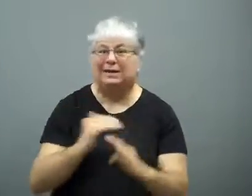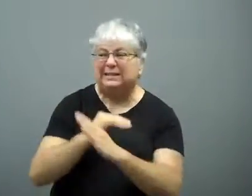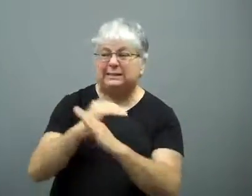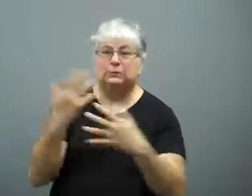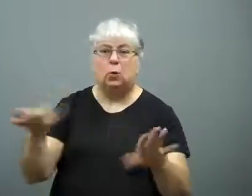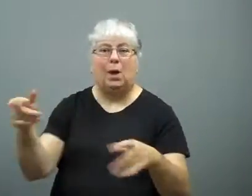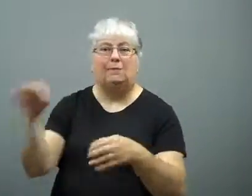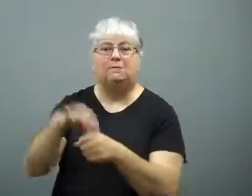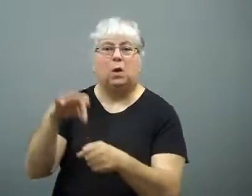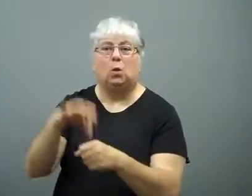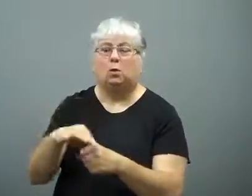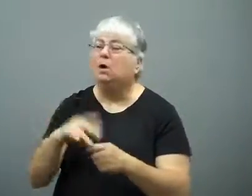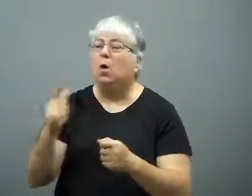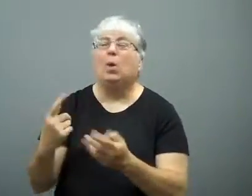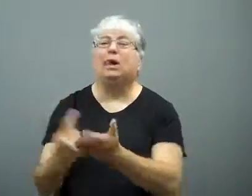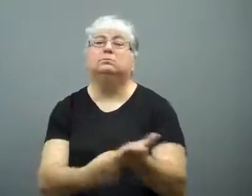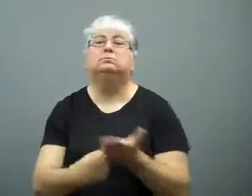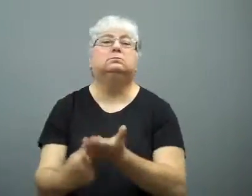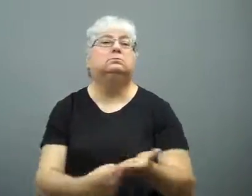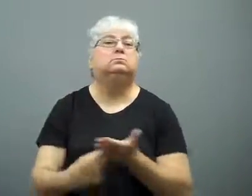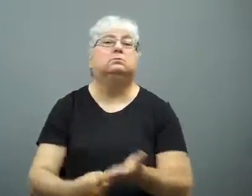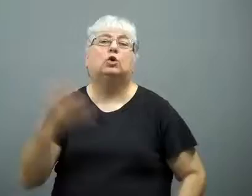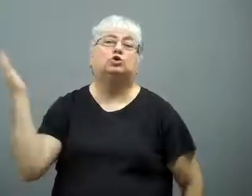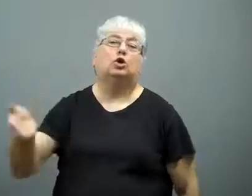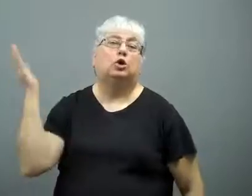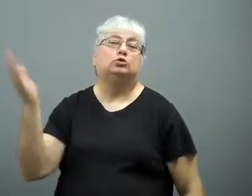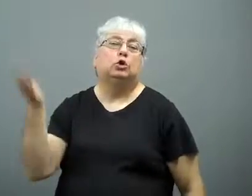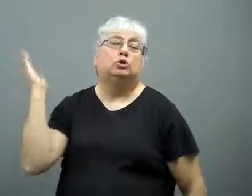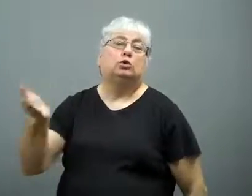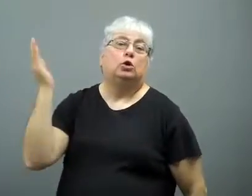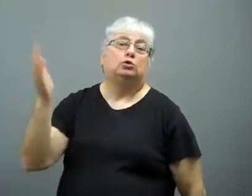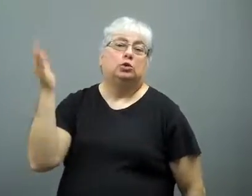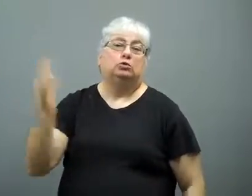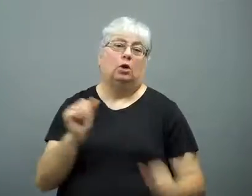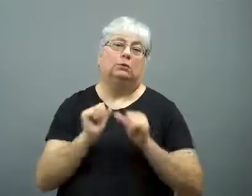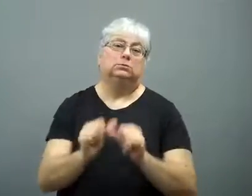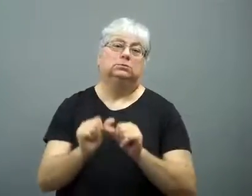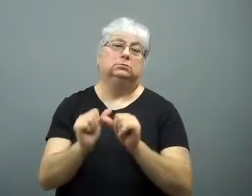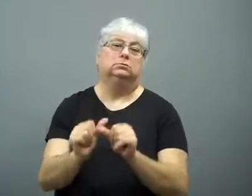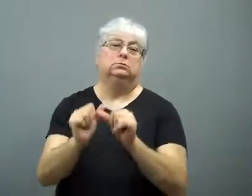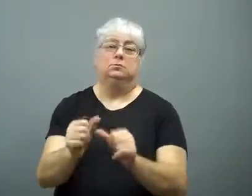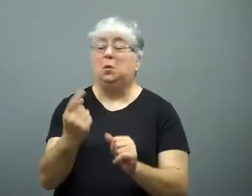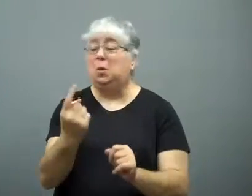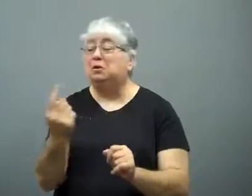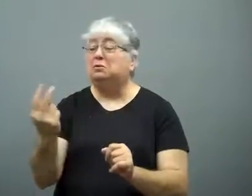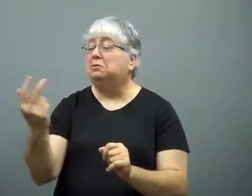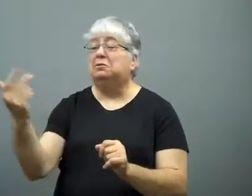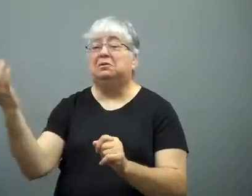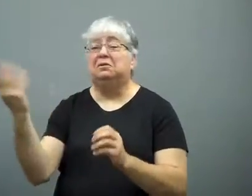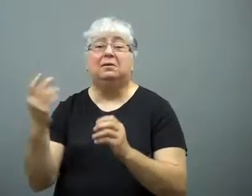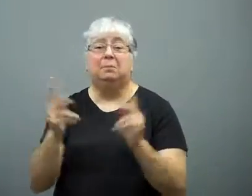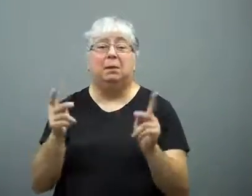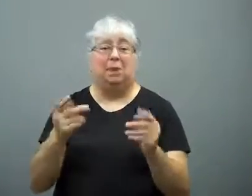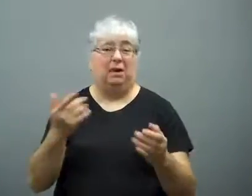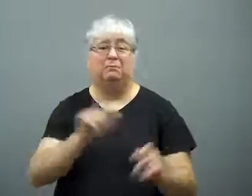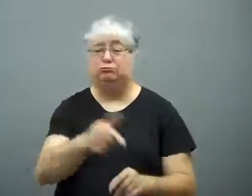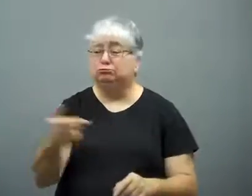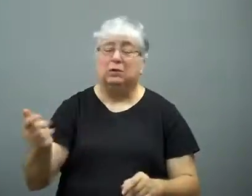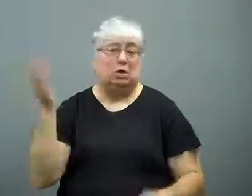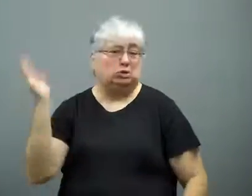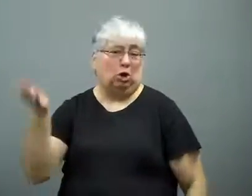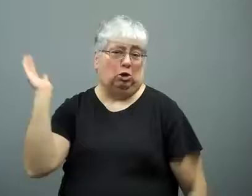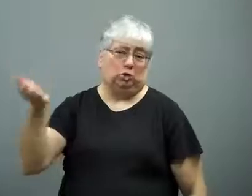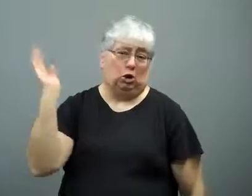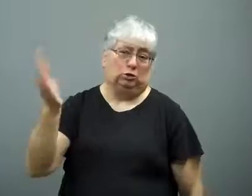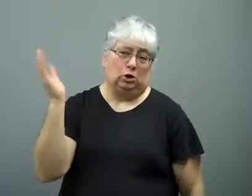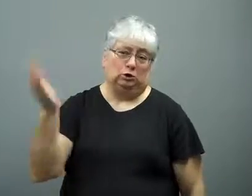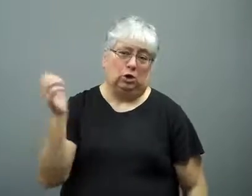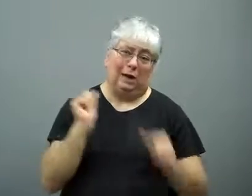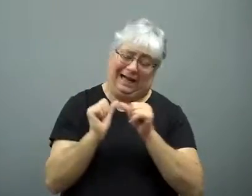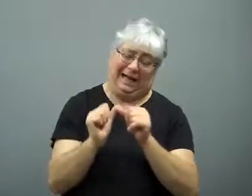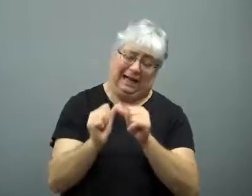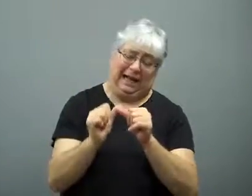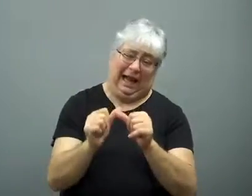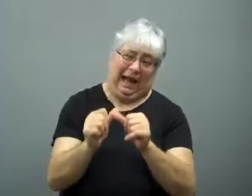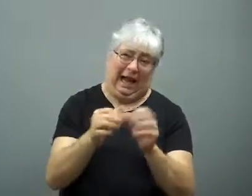one or more people will talk for a very long time in order to block the vote.